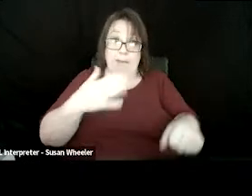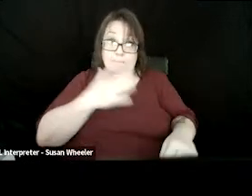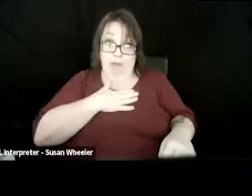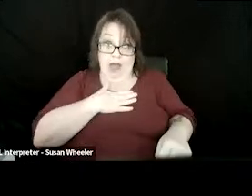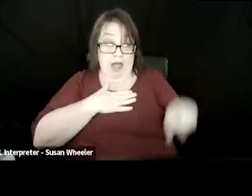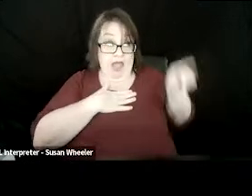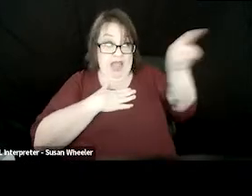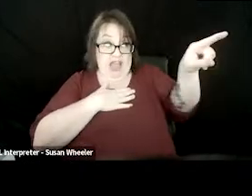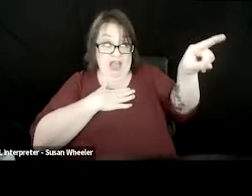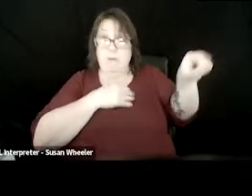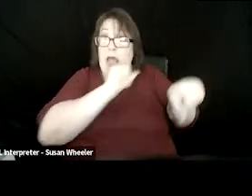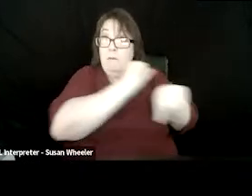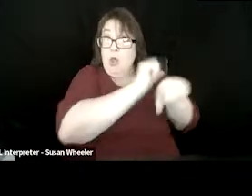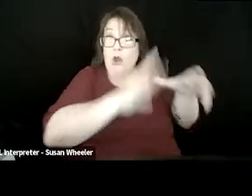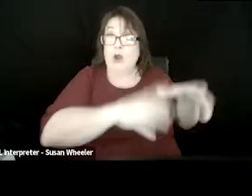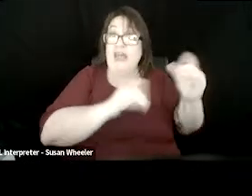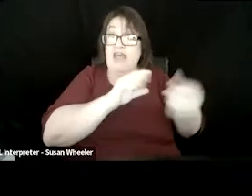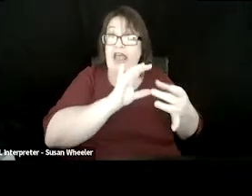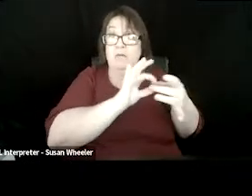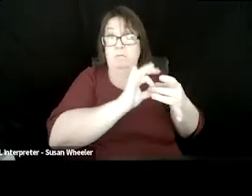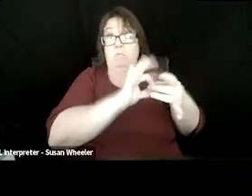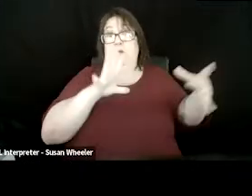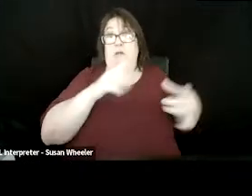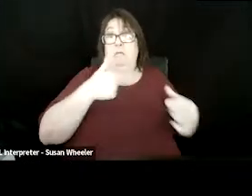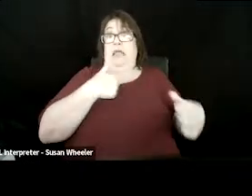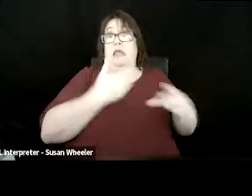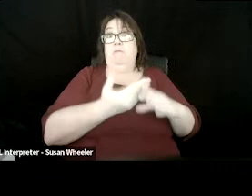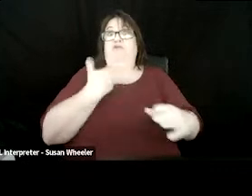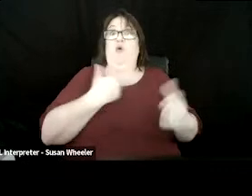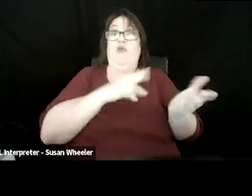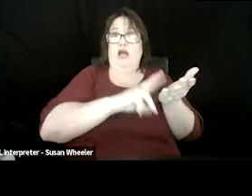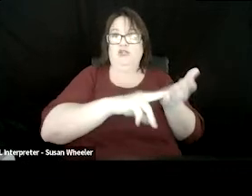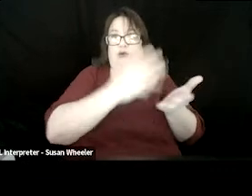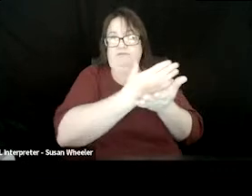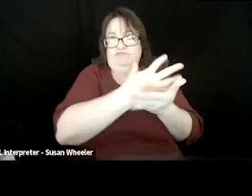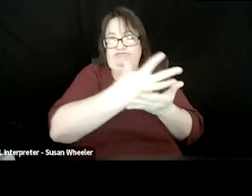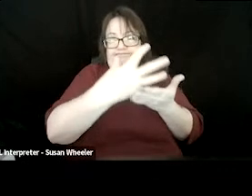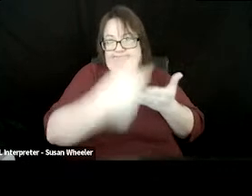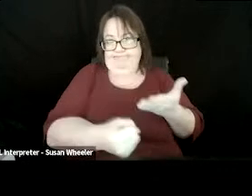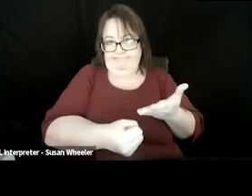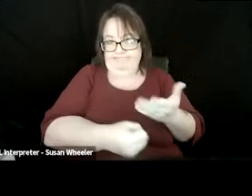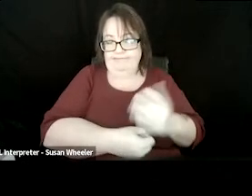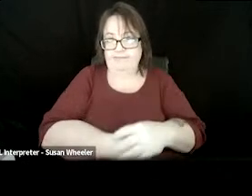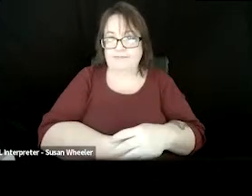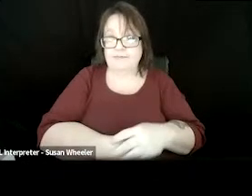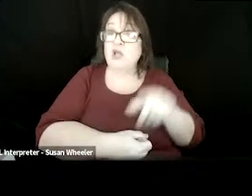before the end of the term of the contract? So here's some examples of term provisions